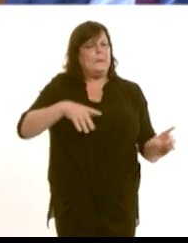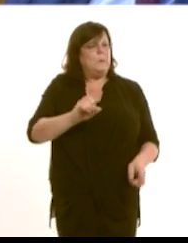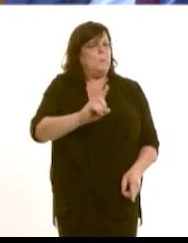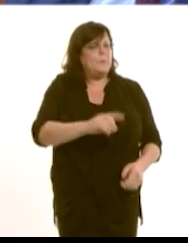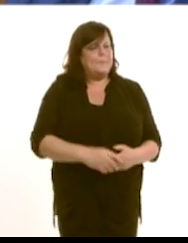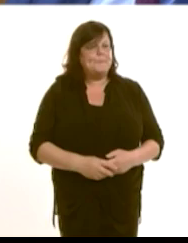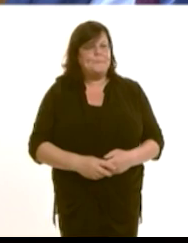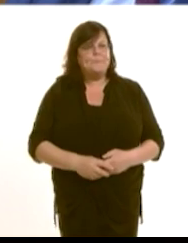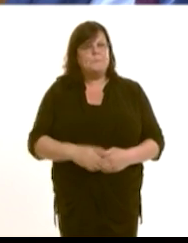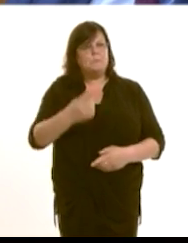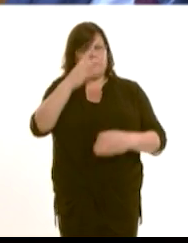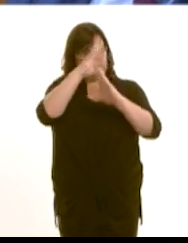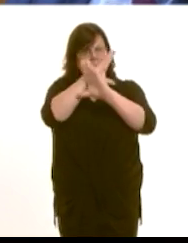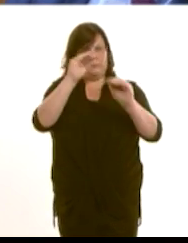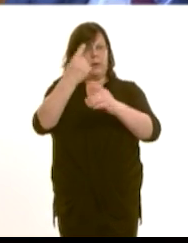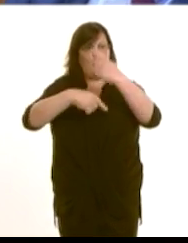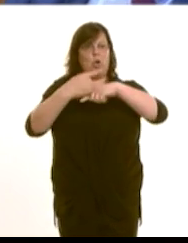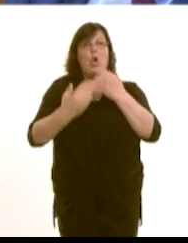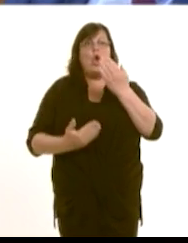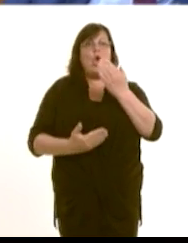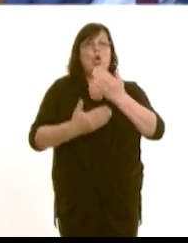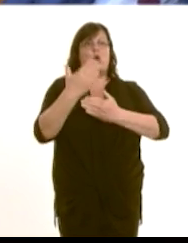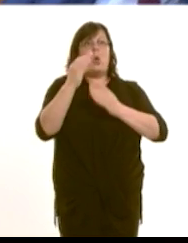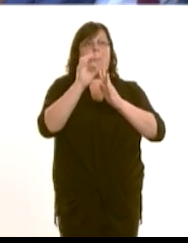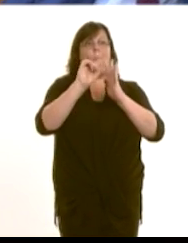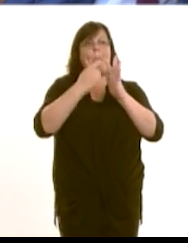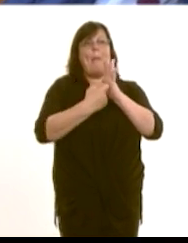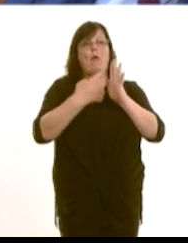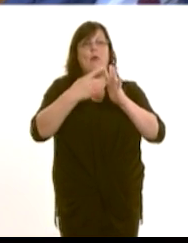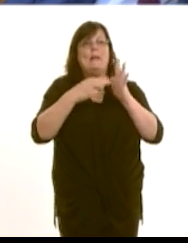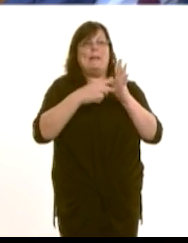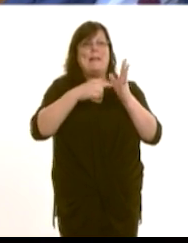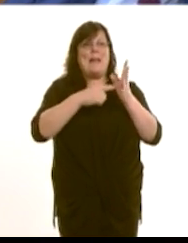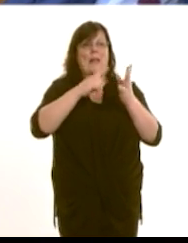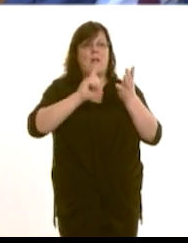We did announce last year that new perinatal mental health services would be set up across Wales.